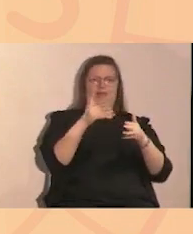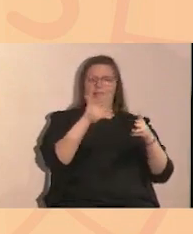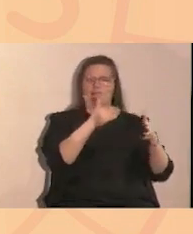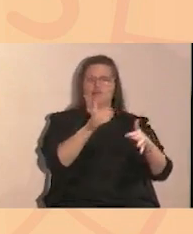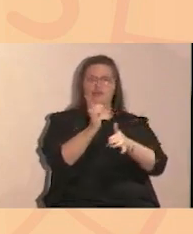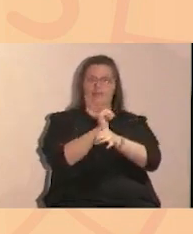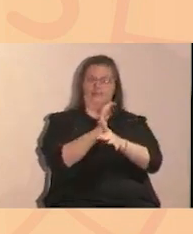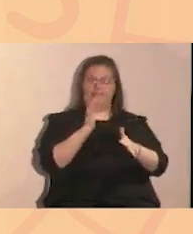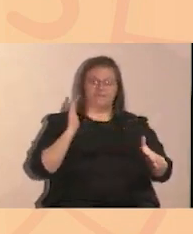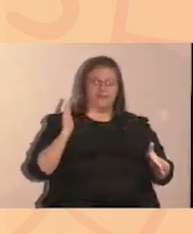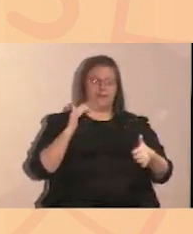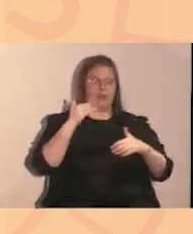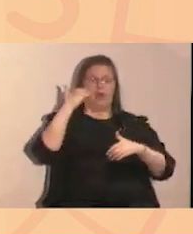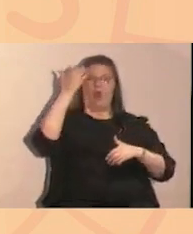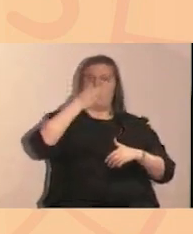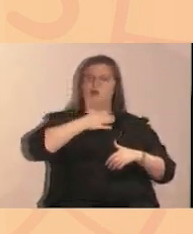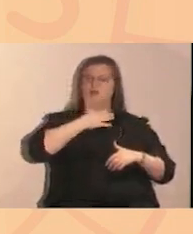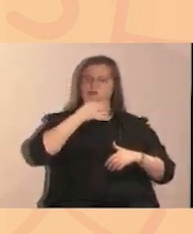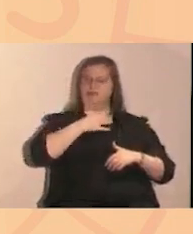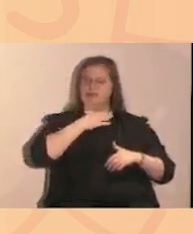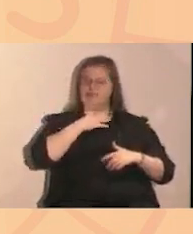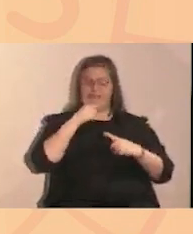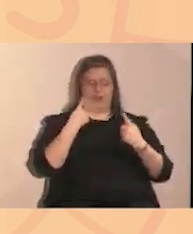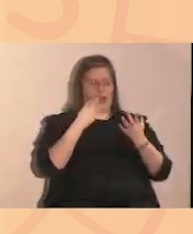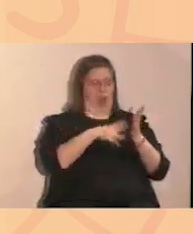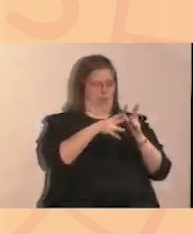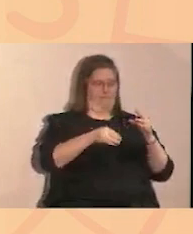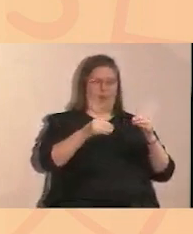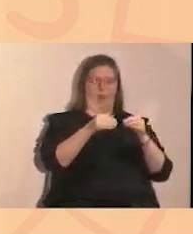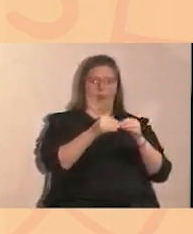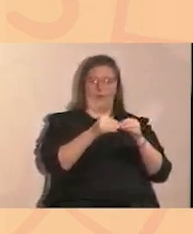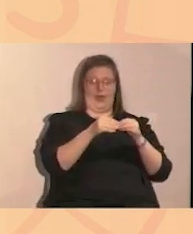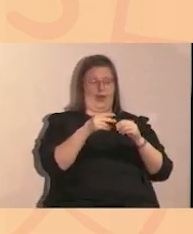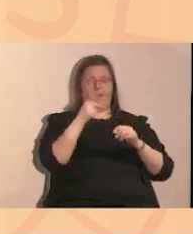creating unprecedented risk for our mob. And now, as we hurtle towards the end of 2022,